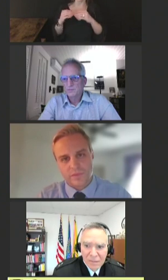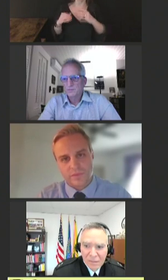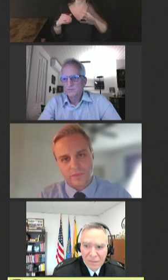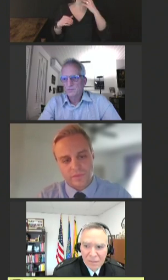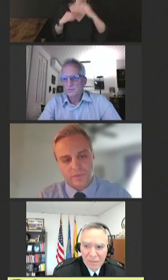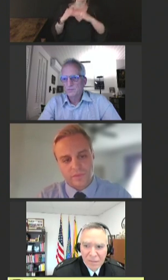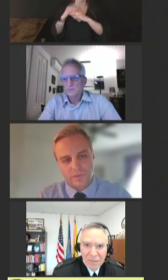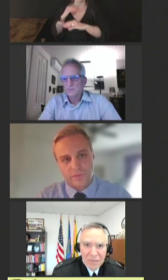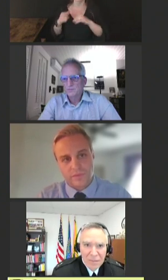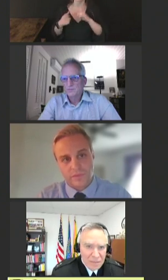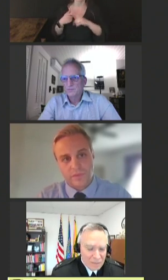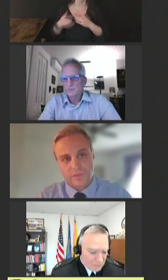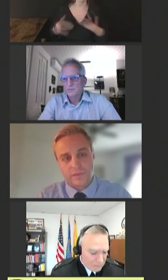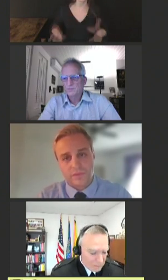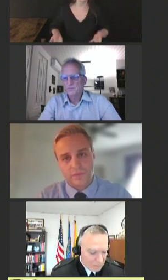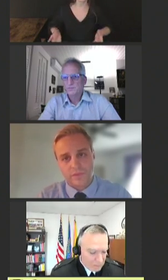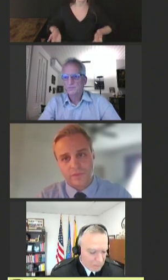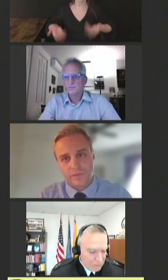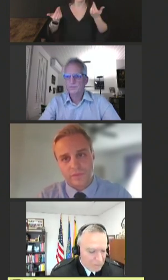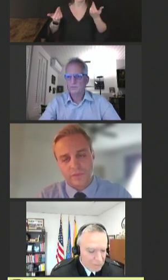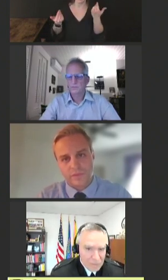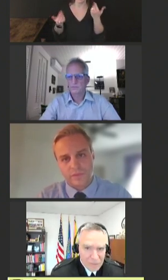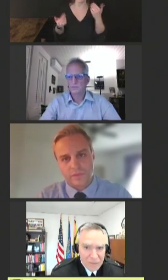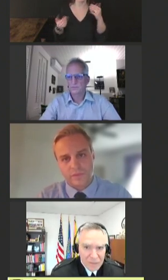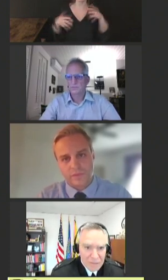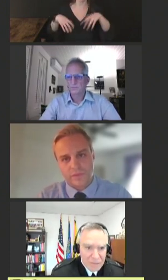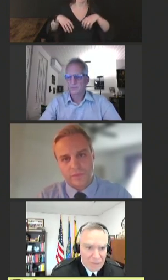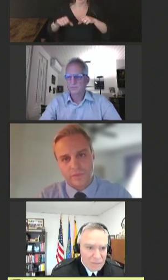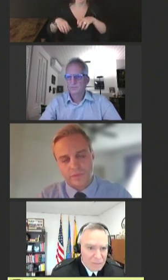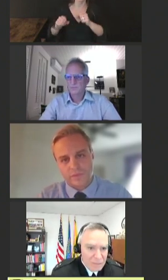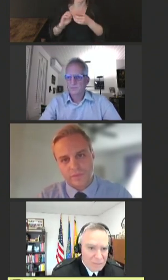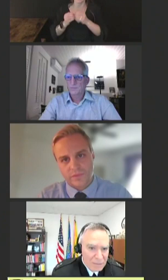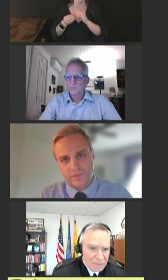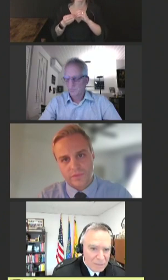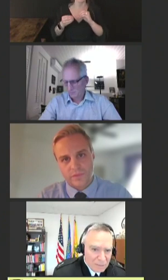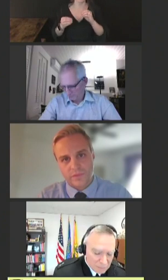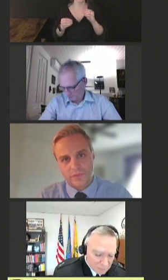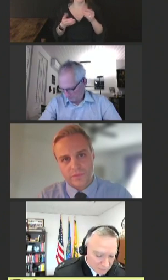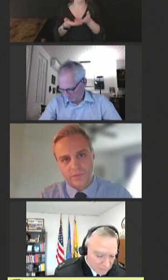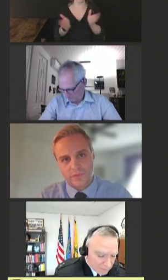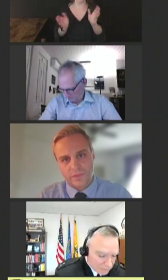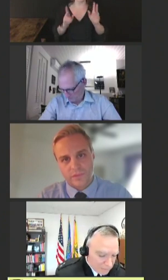people are going to be sick and tired of having to go get vaccinated every little while. You